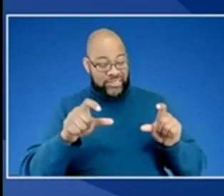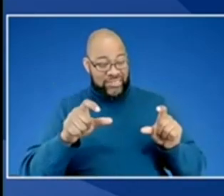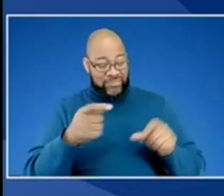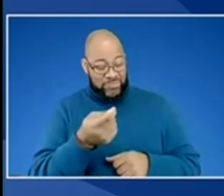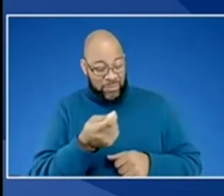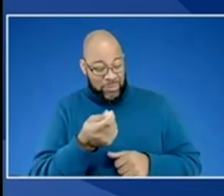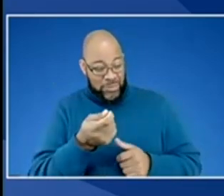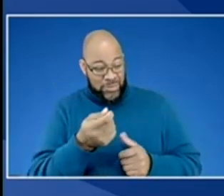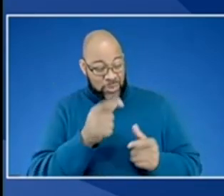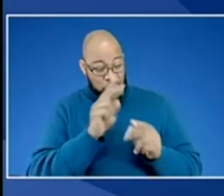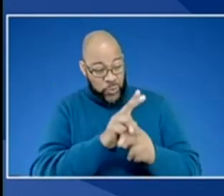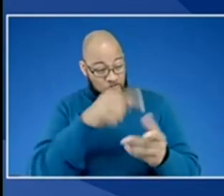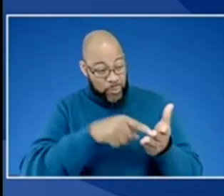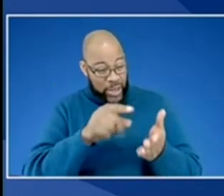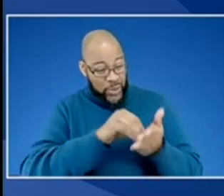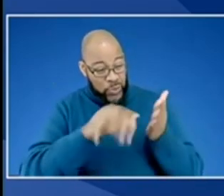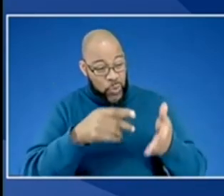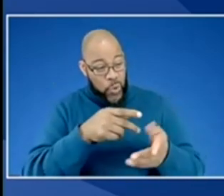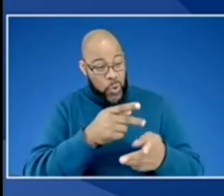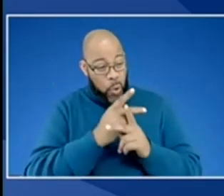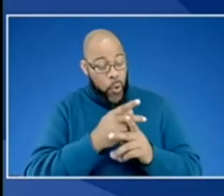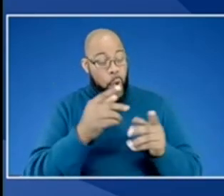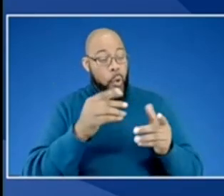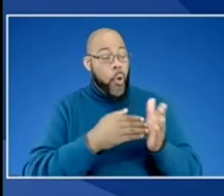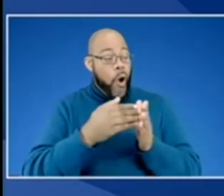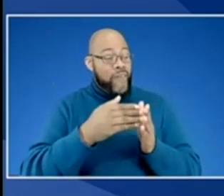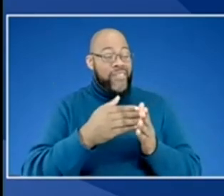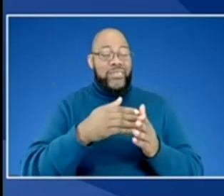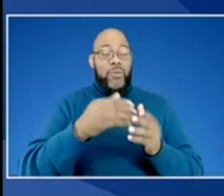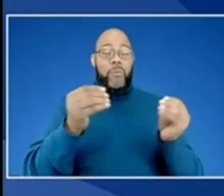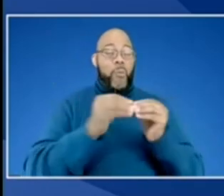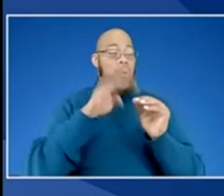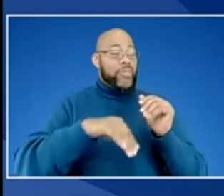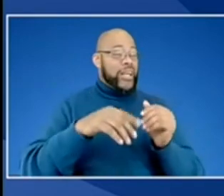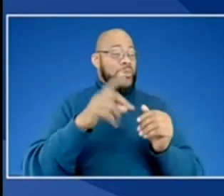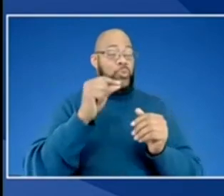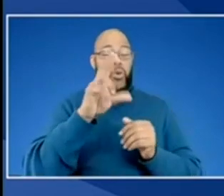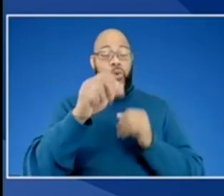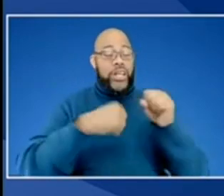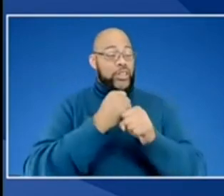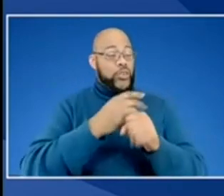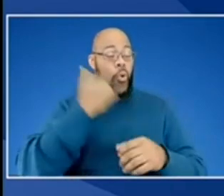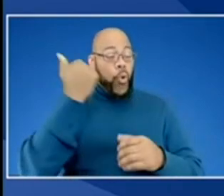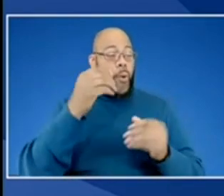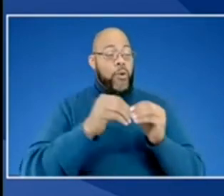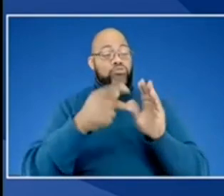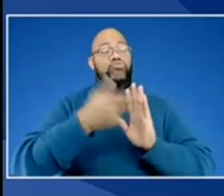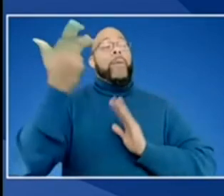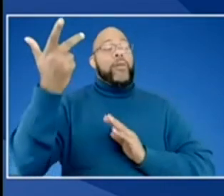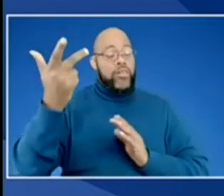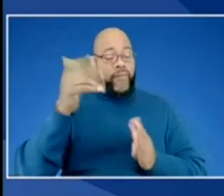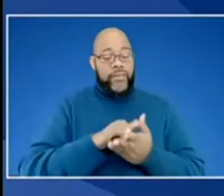off student loans, often decades old, has more than tripled. And that's the fate of today's young